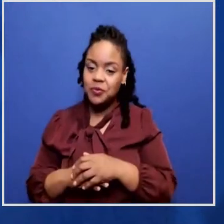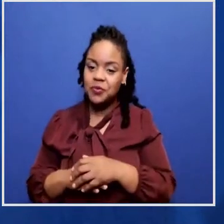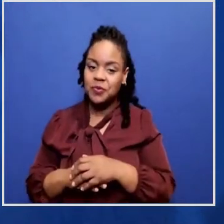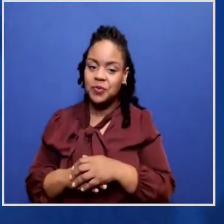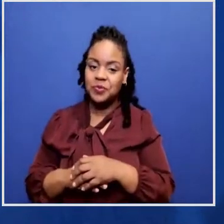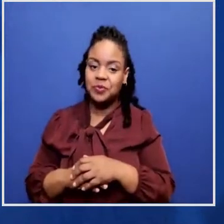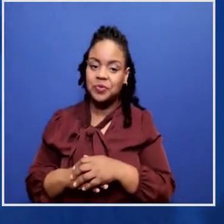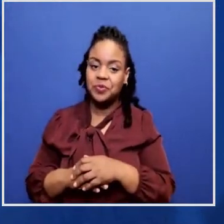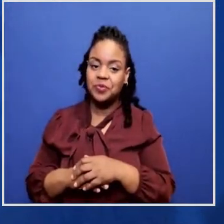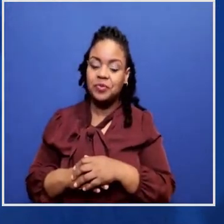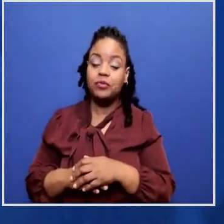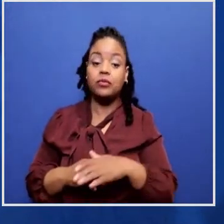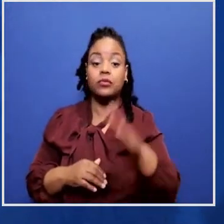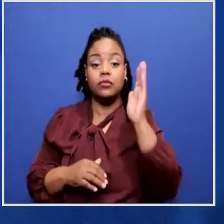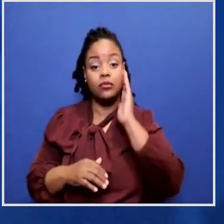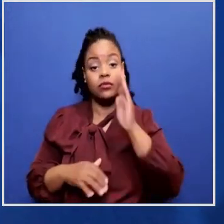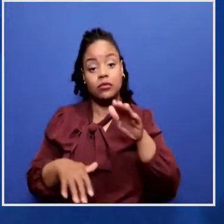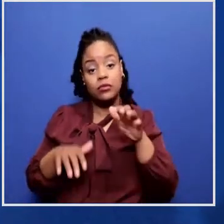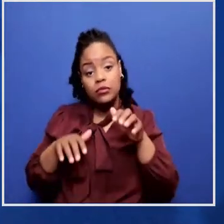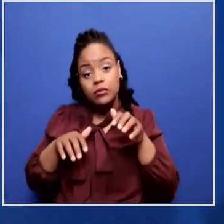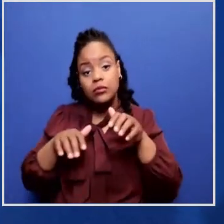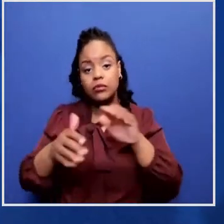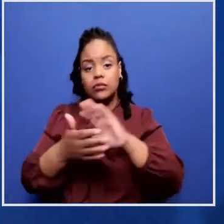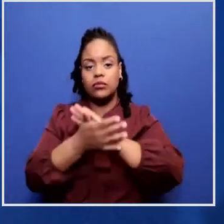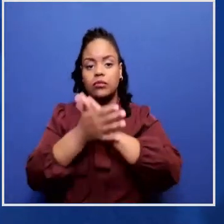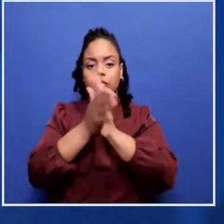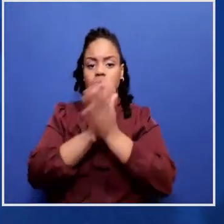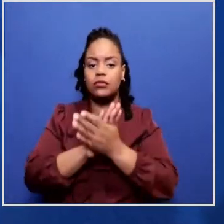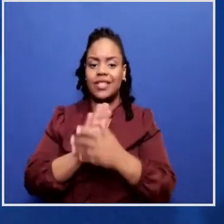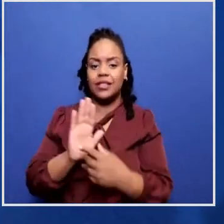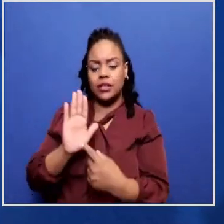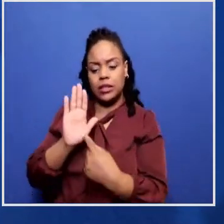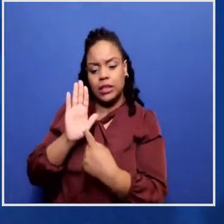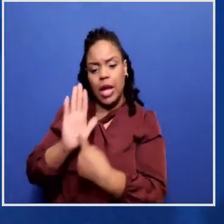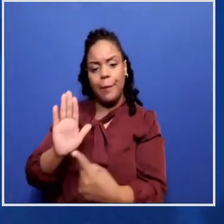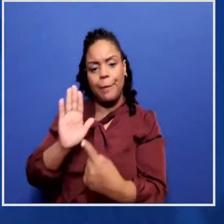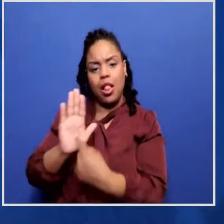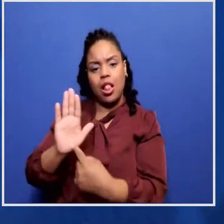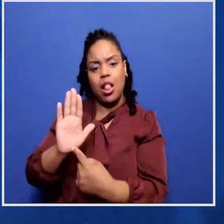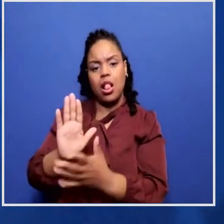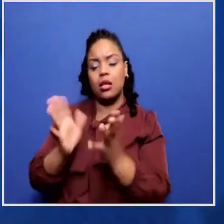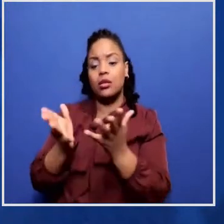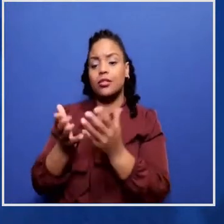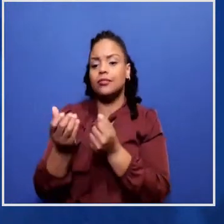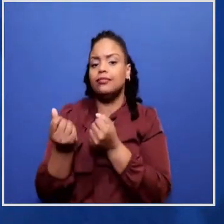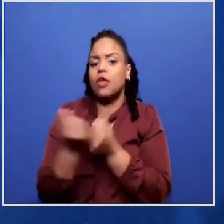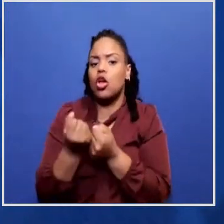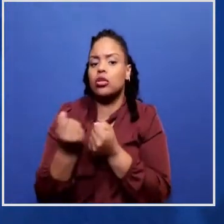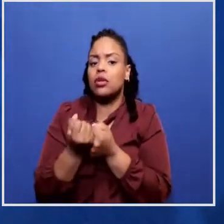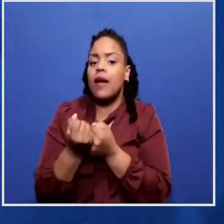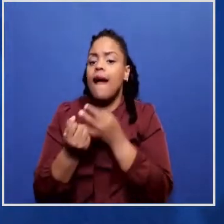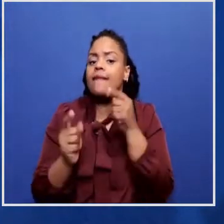BECOME A SYMBOLIC SPONSOR OF